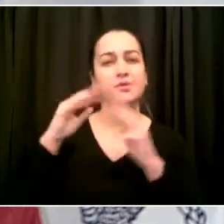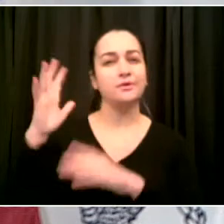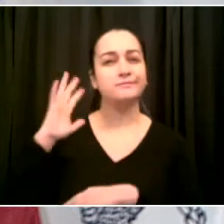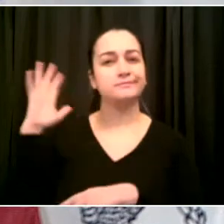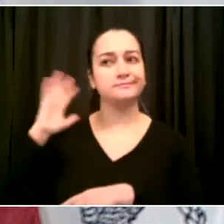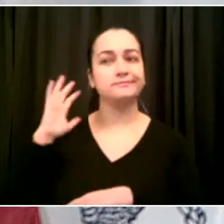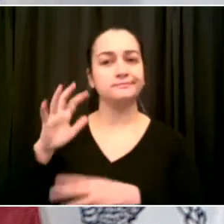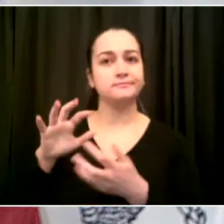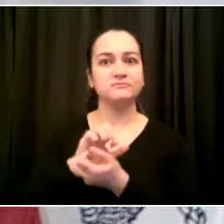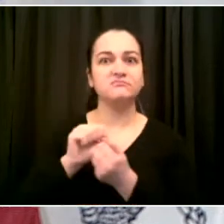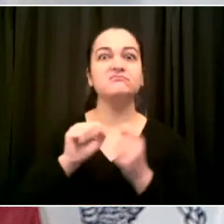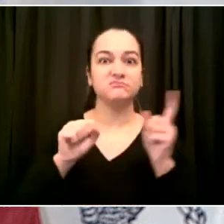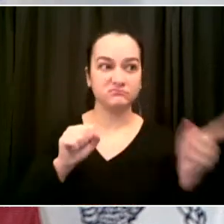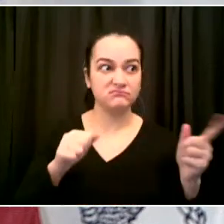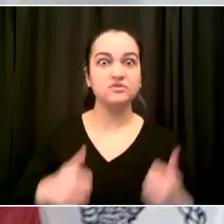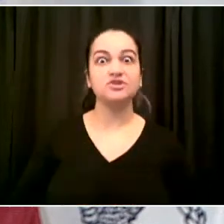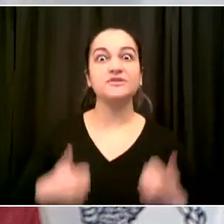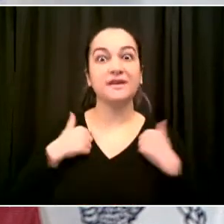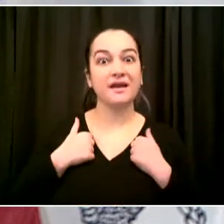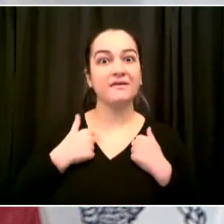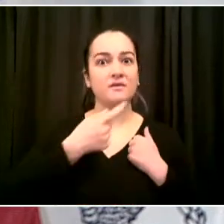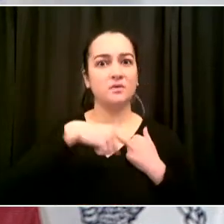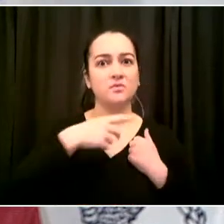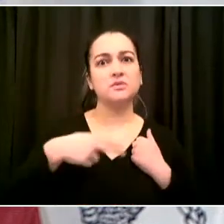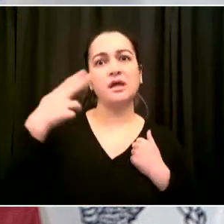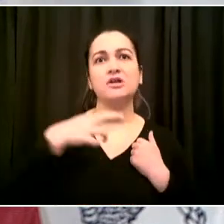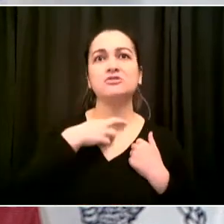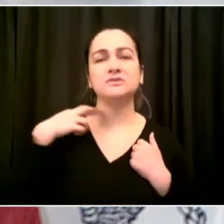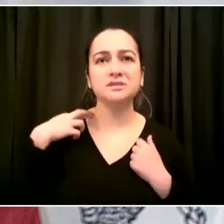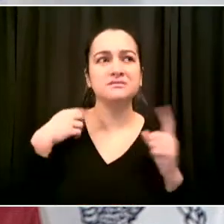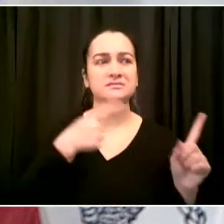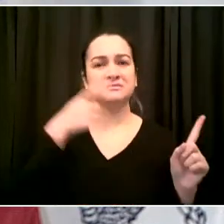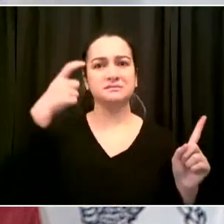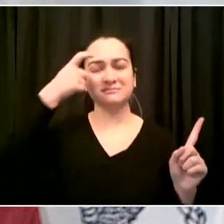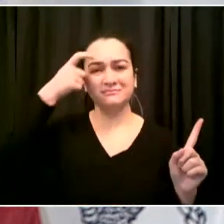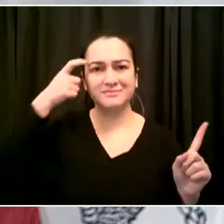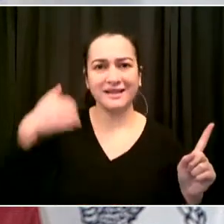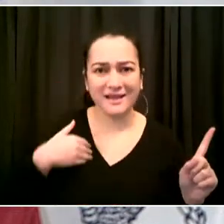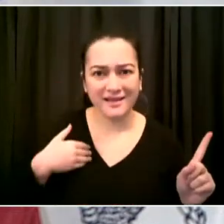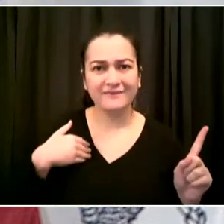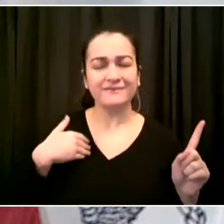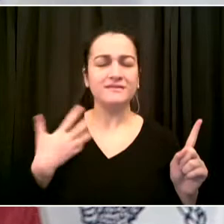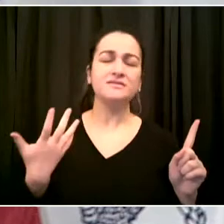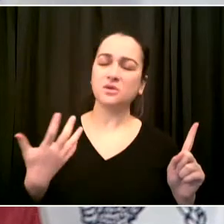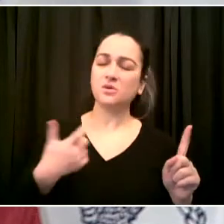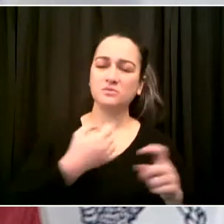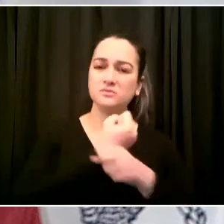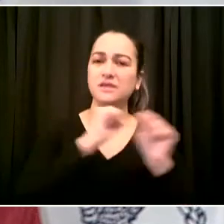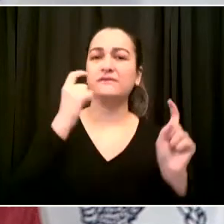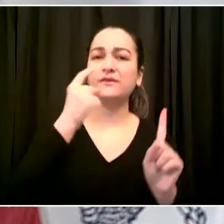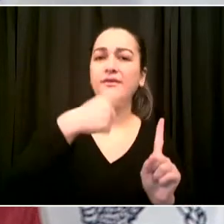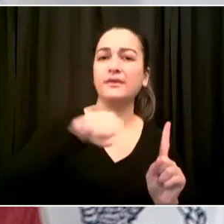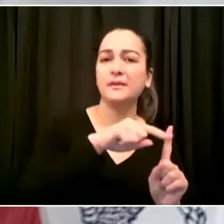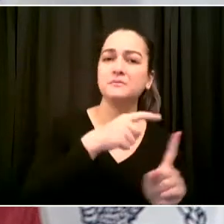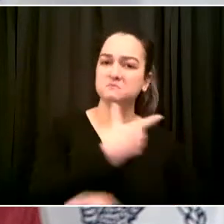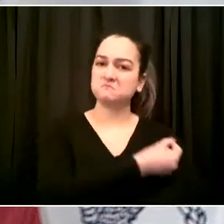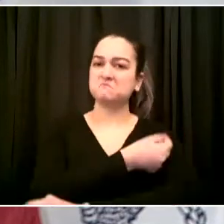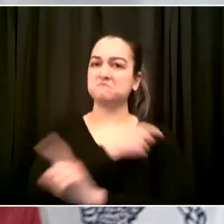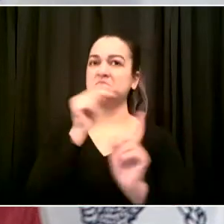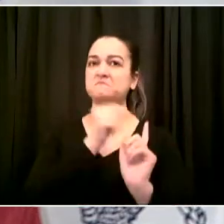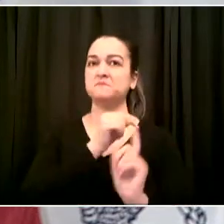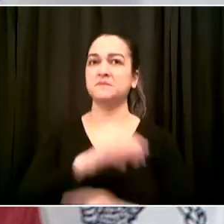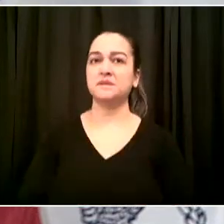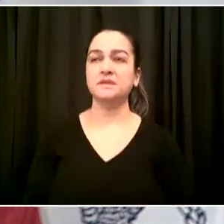THROUGH SO MUCH